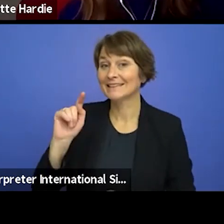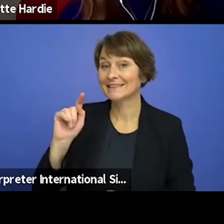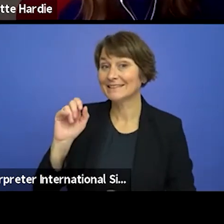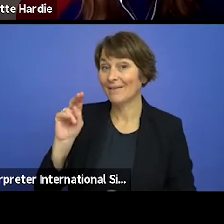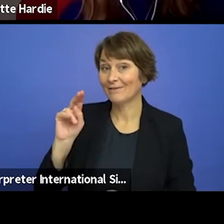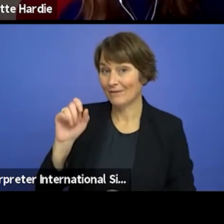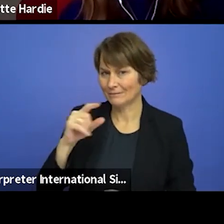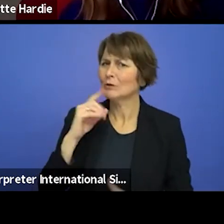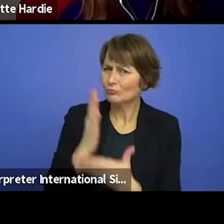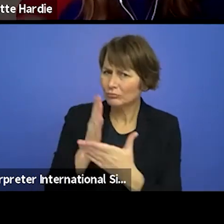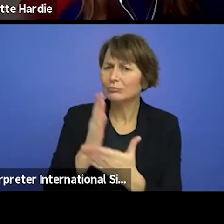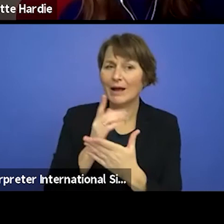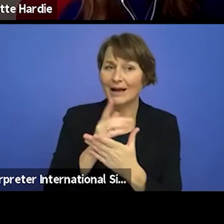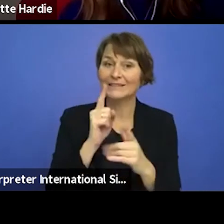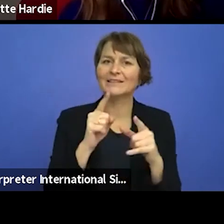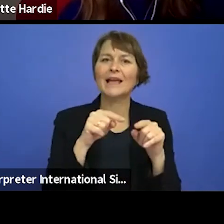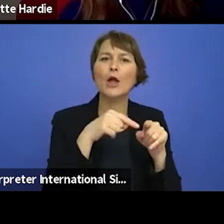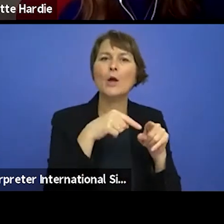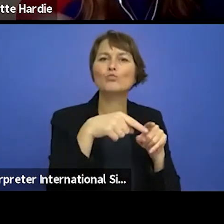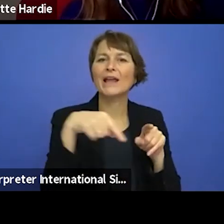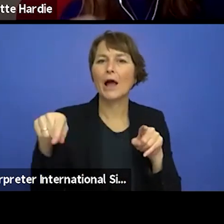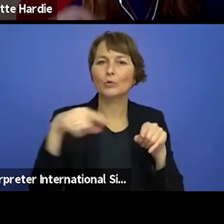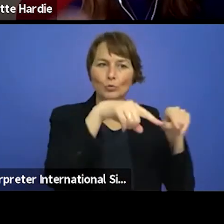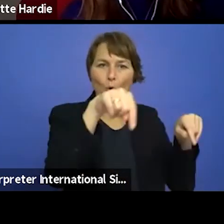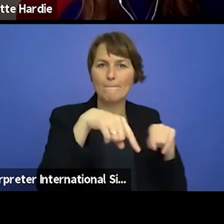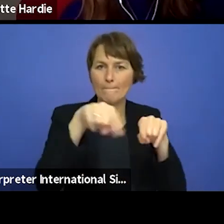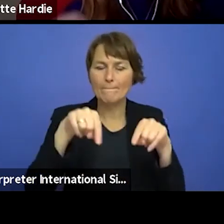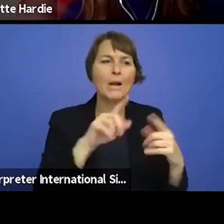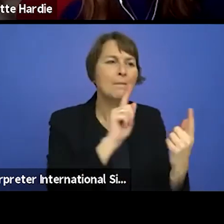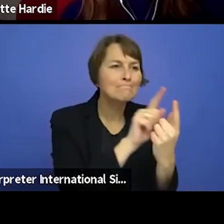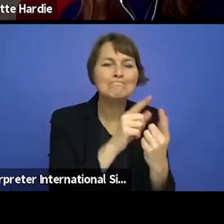participants, not only our voices, to hear more voices, more diverse vvoices. Exactly